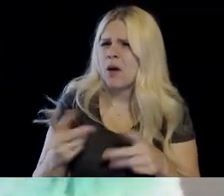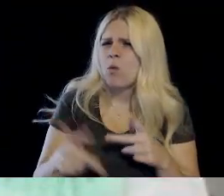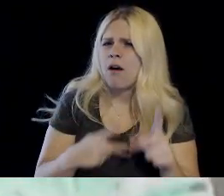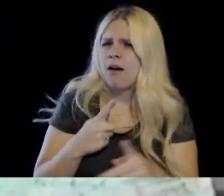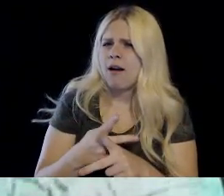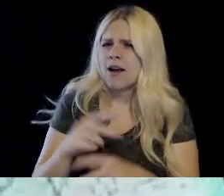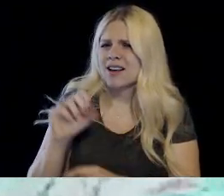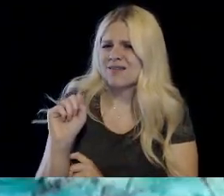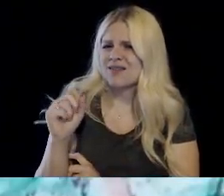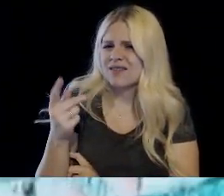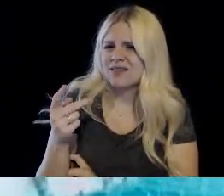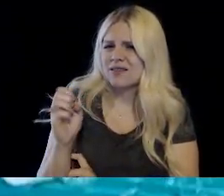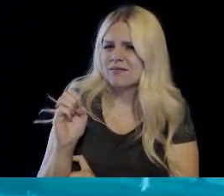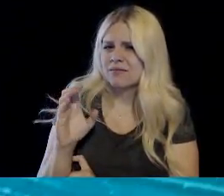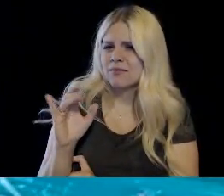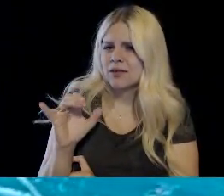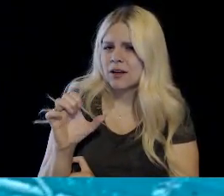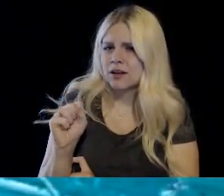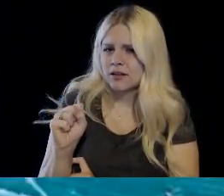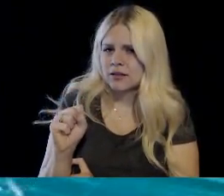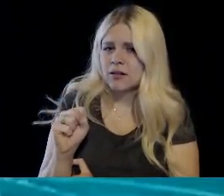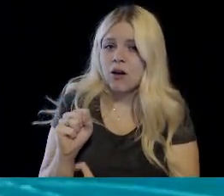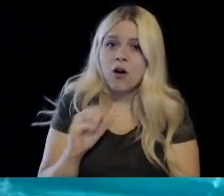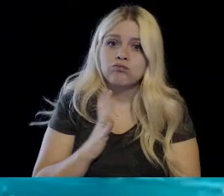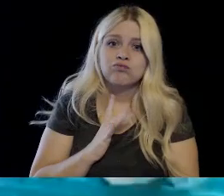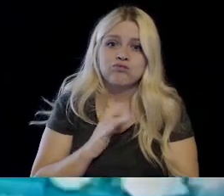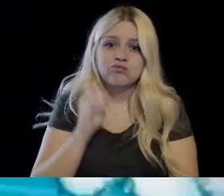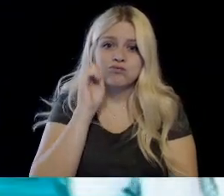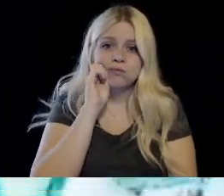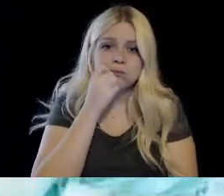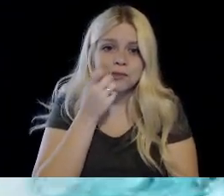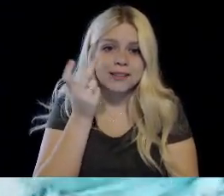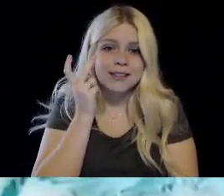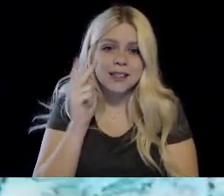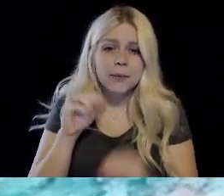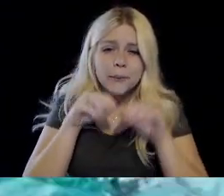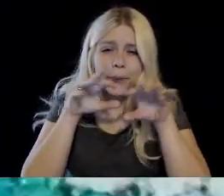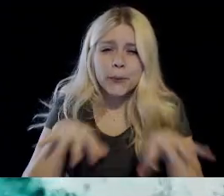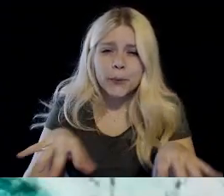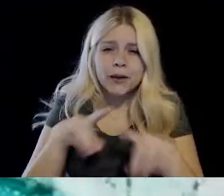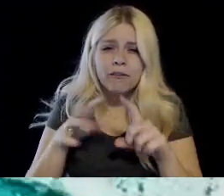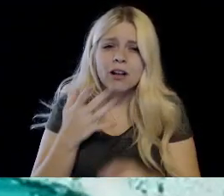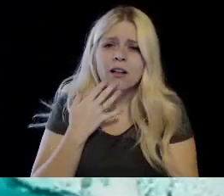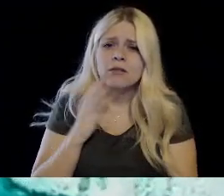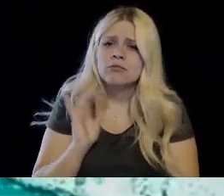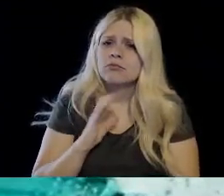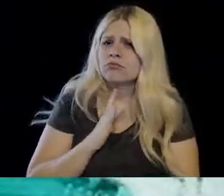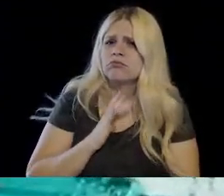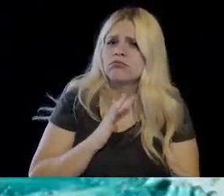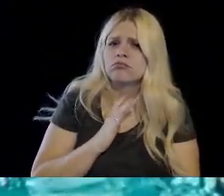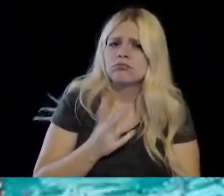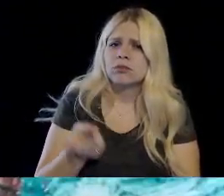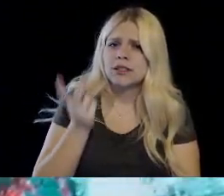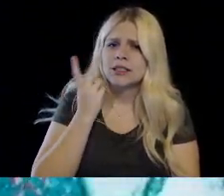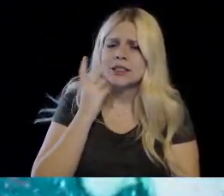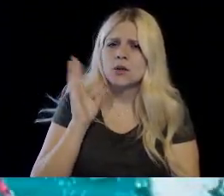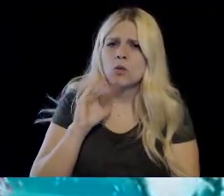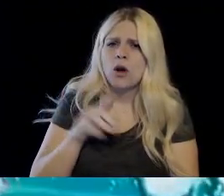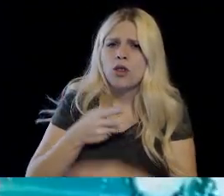Joanne: It's nice with the different relief of the colors. Erica: It's gorgeous. It really kinda shows where their weight goes. Joanne: Mm-hmm.